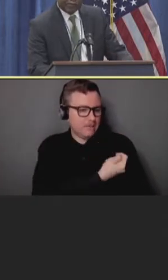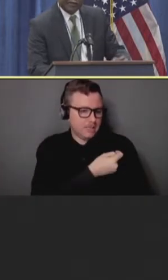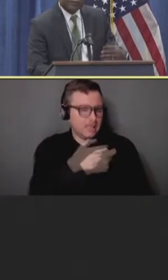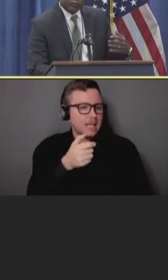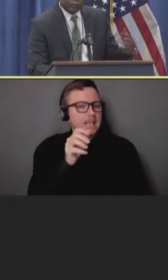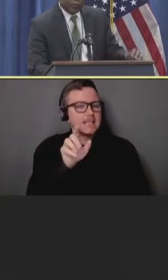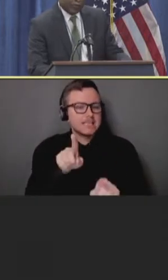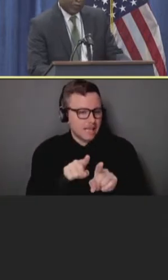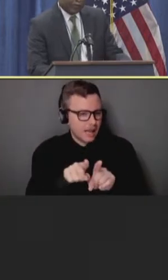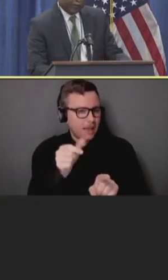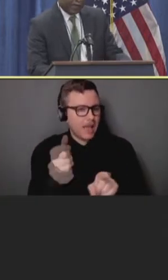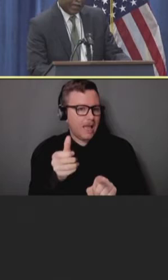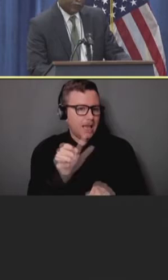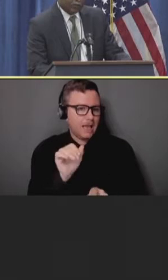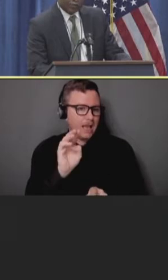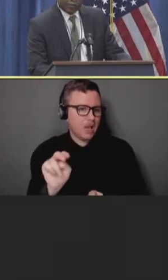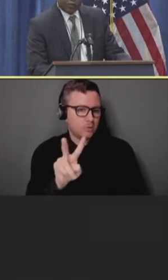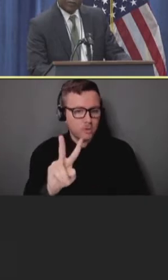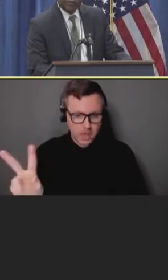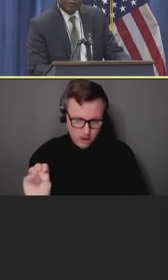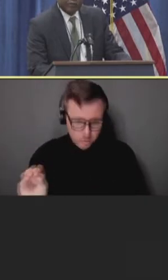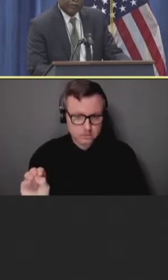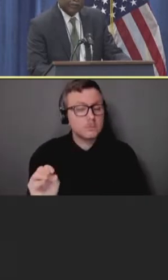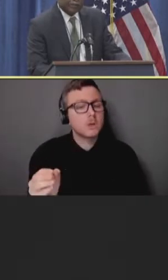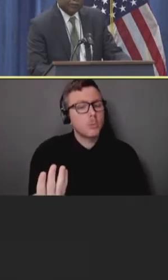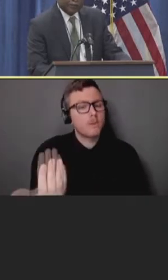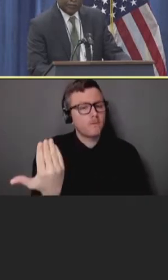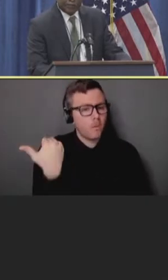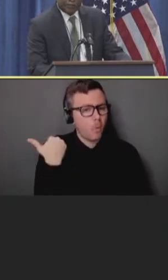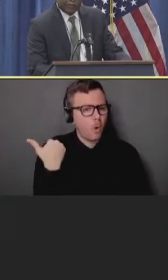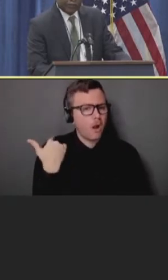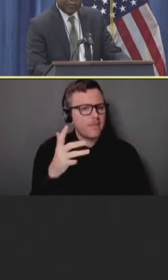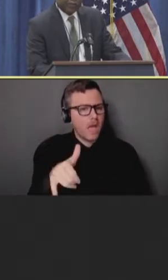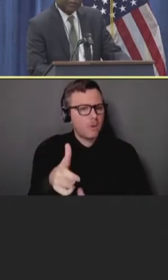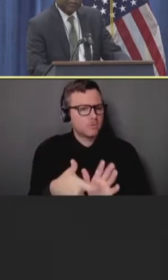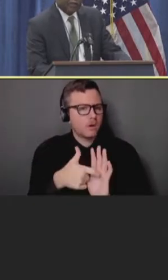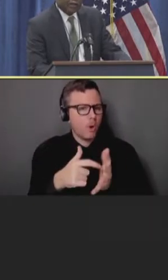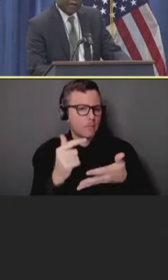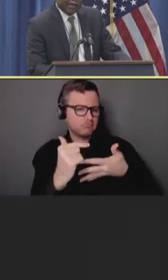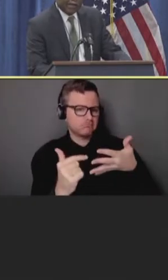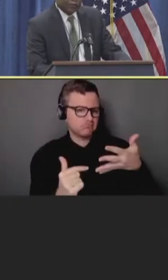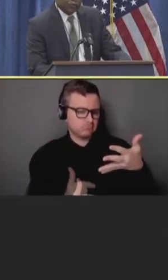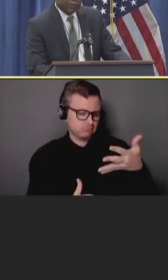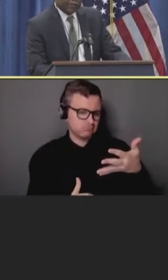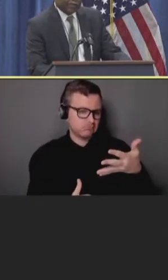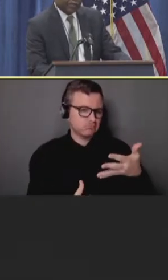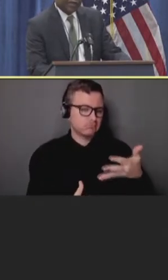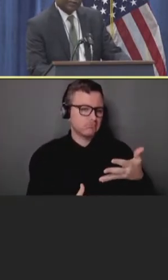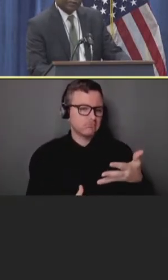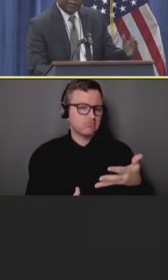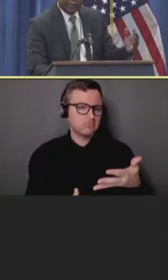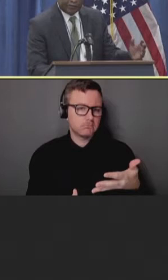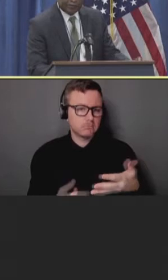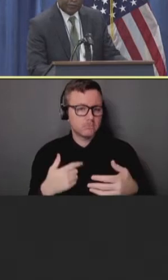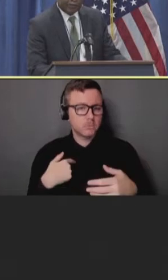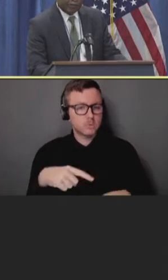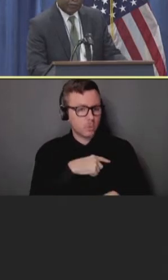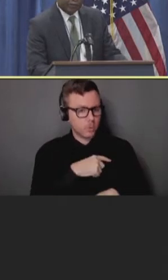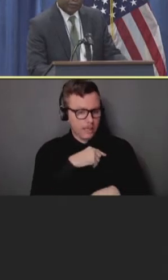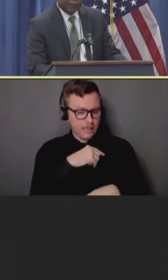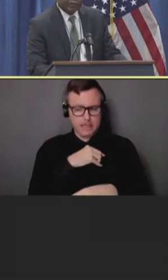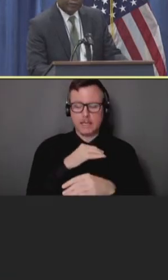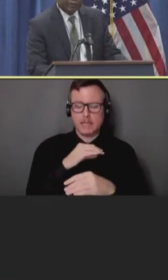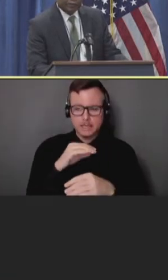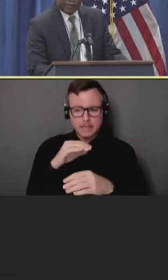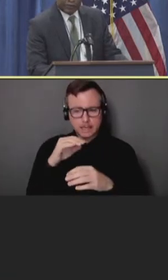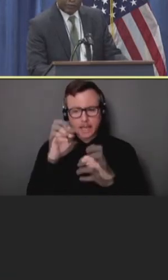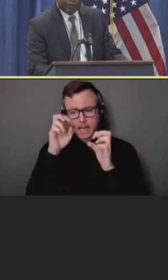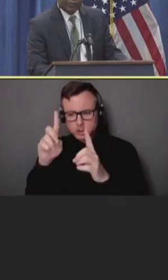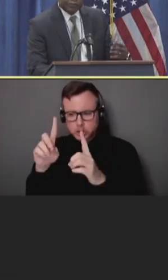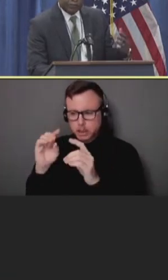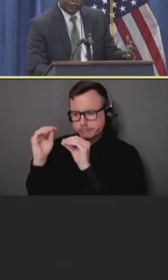That was -- that was a criteria within the DoD as we educated our medical technicians